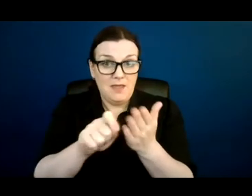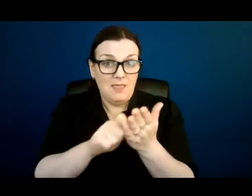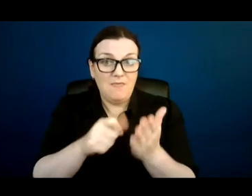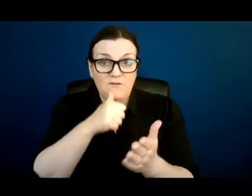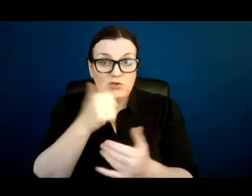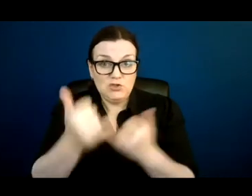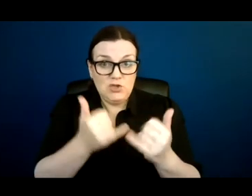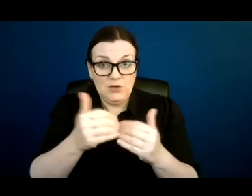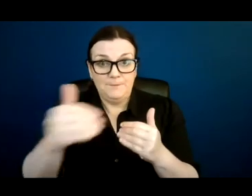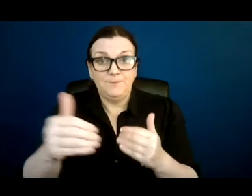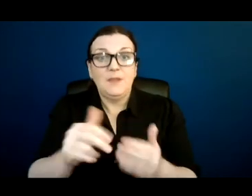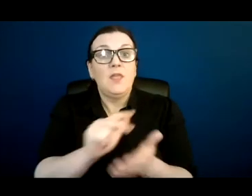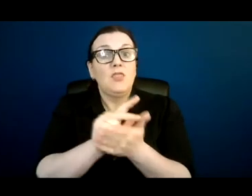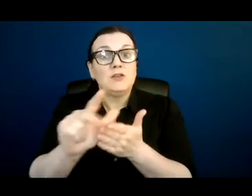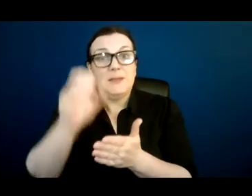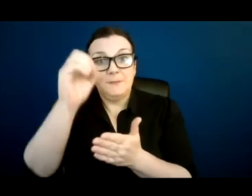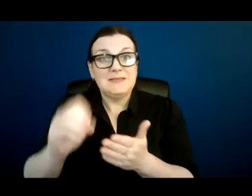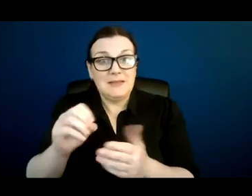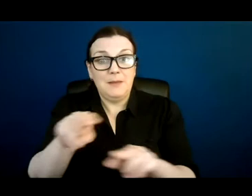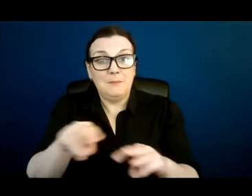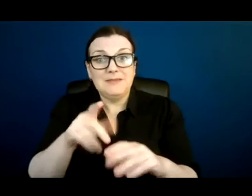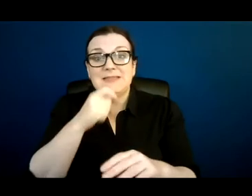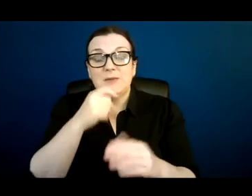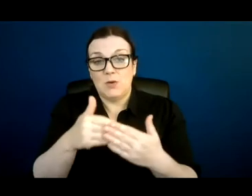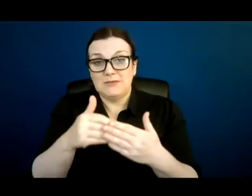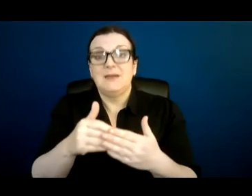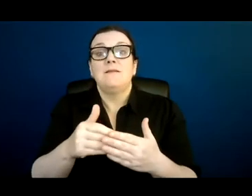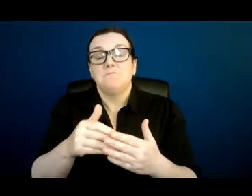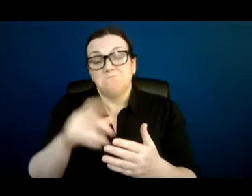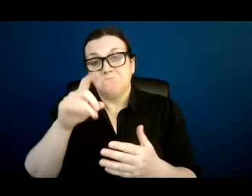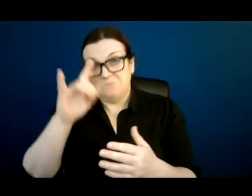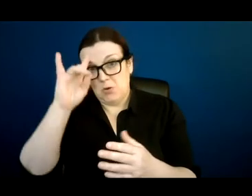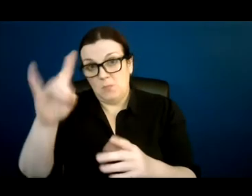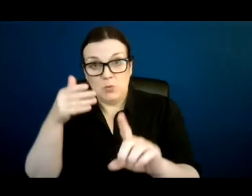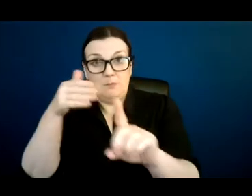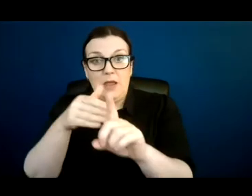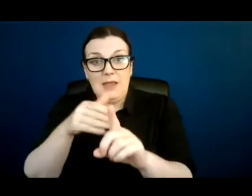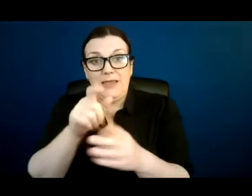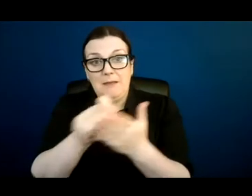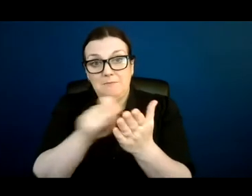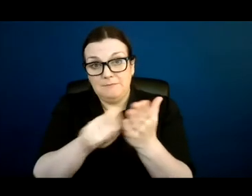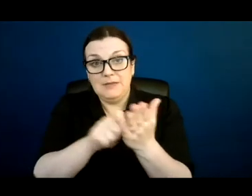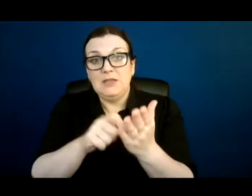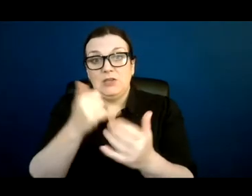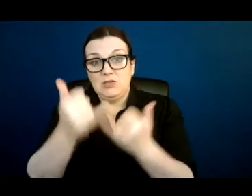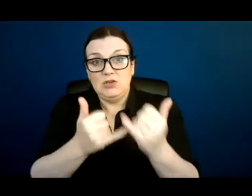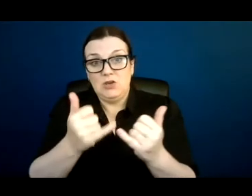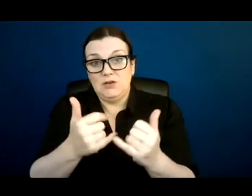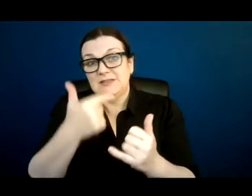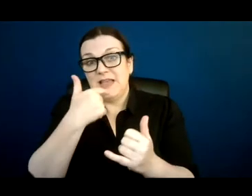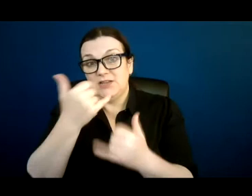13 per cent of respondents intend to apply within year two. And 45 per cent of respondents intend to